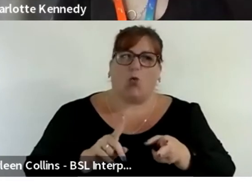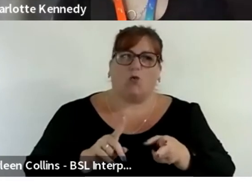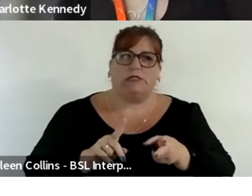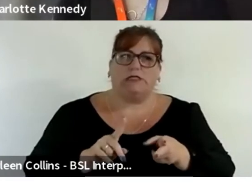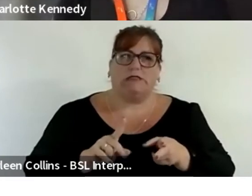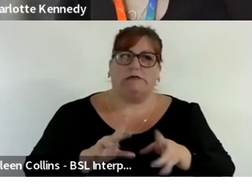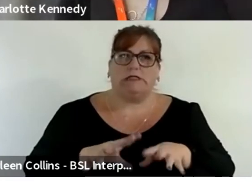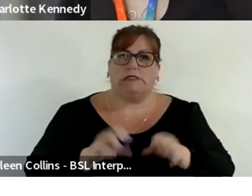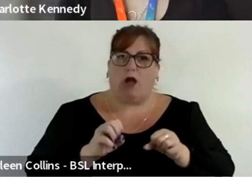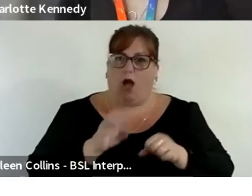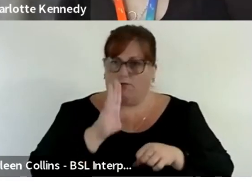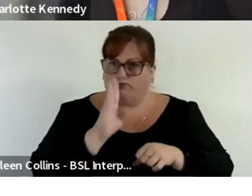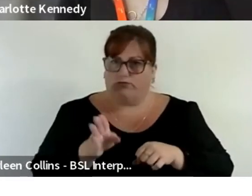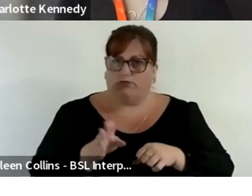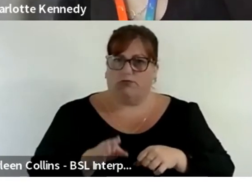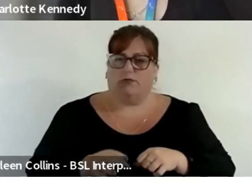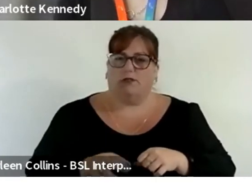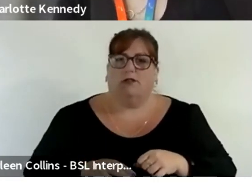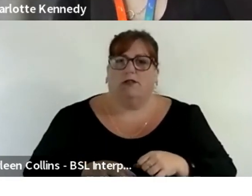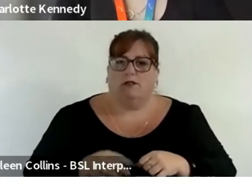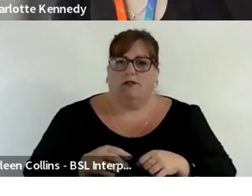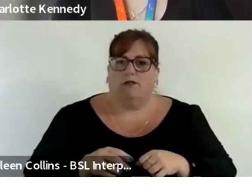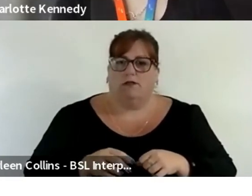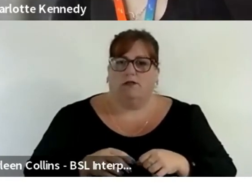Just if it's relevant I will mention it.